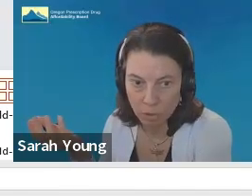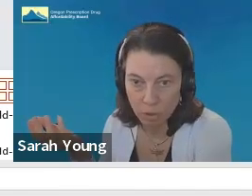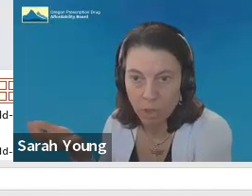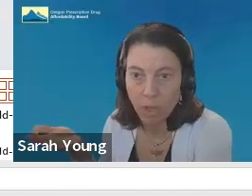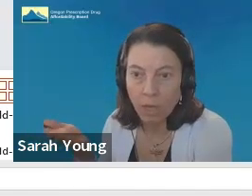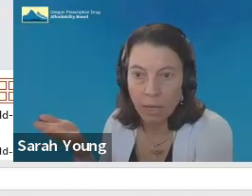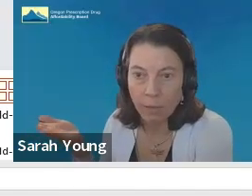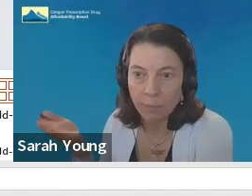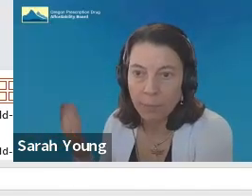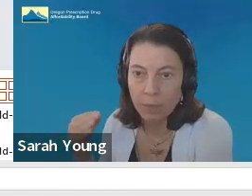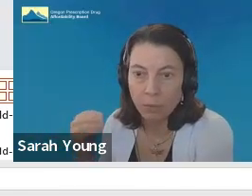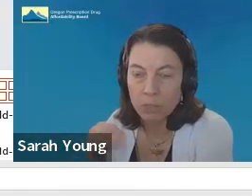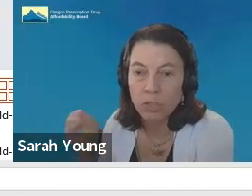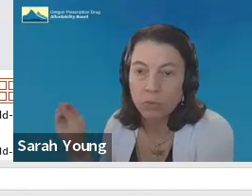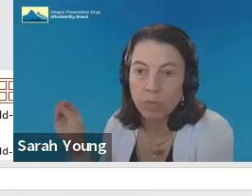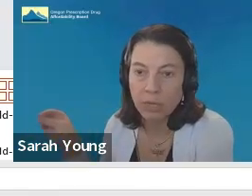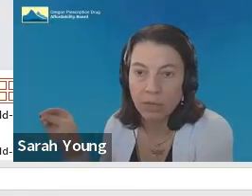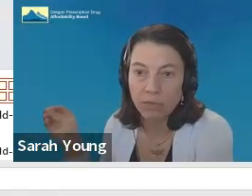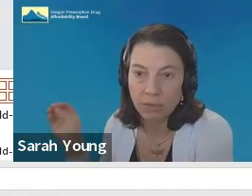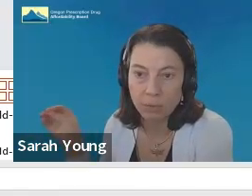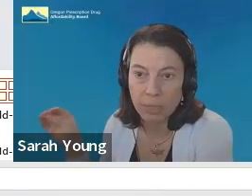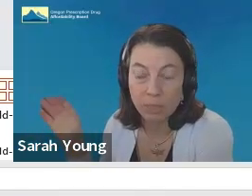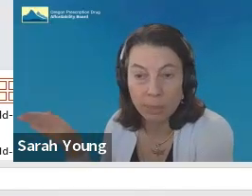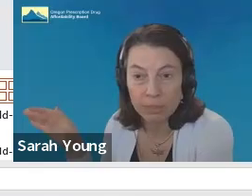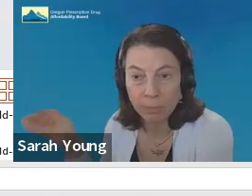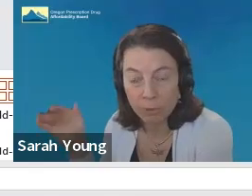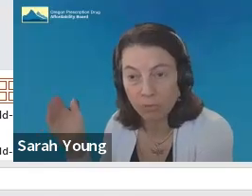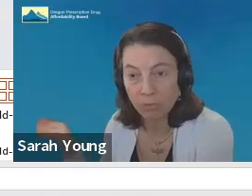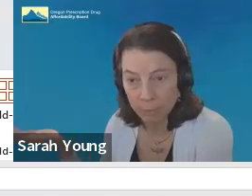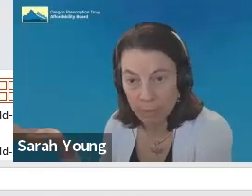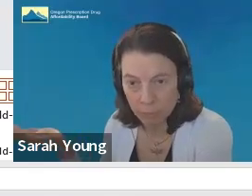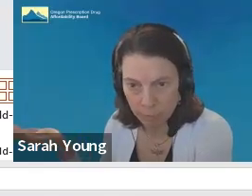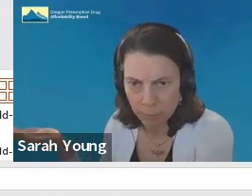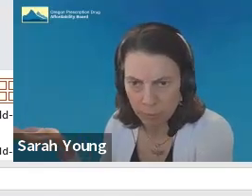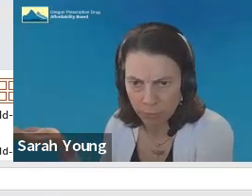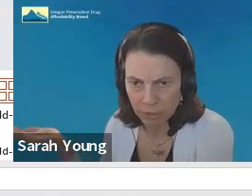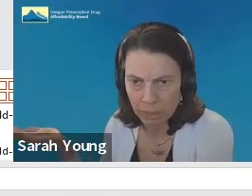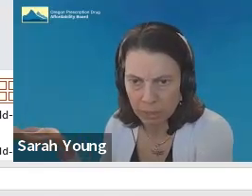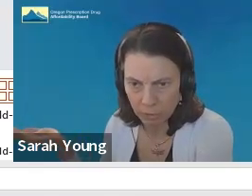structured. Um we do have information about the zip codes of pharmacies where people are filling